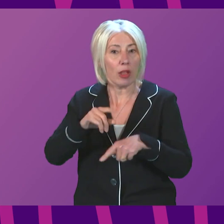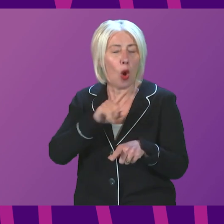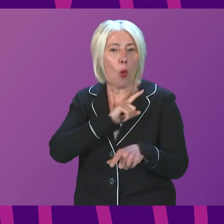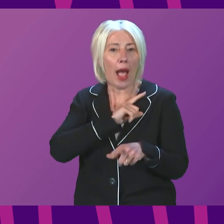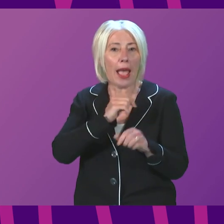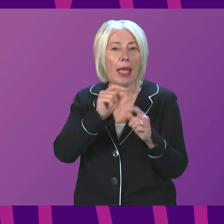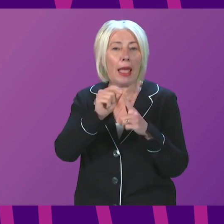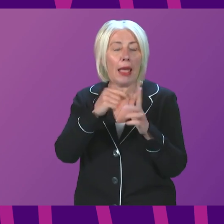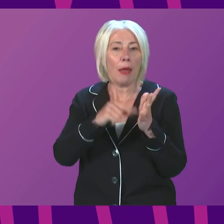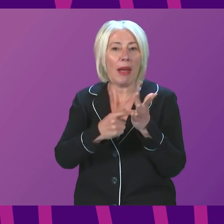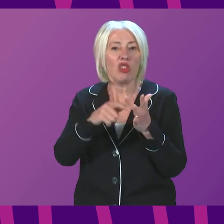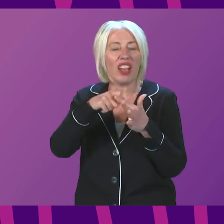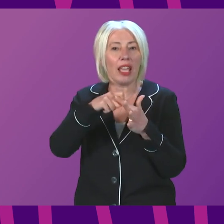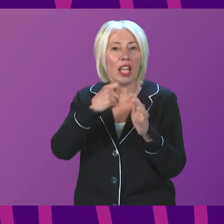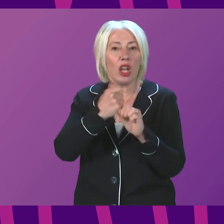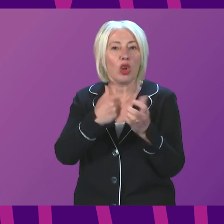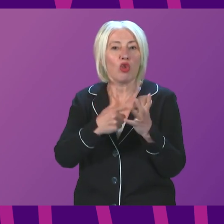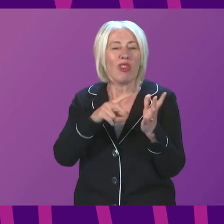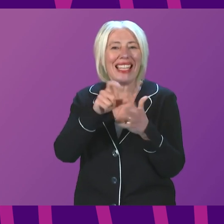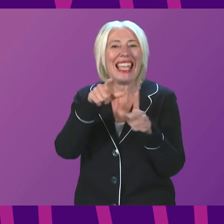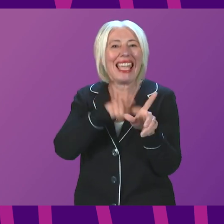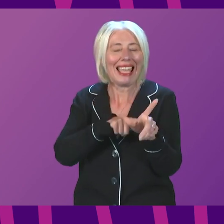is one of her members of the United Kingdom Parliament, and who has been found guilty